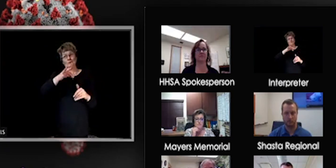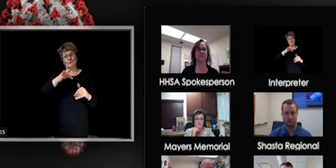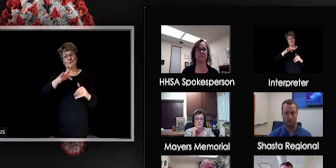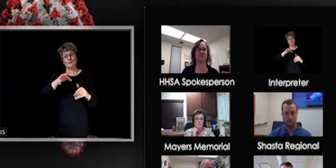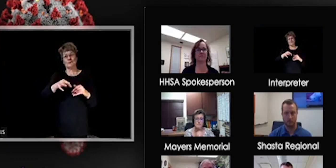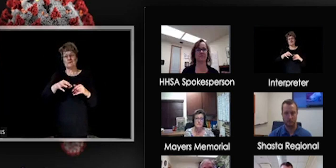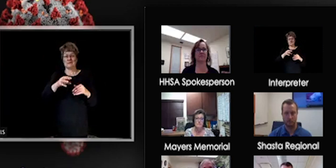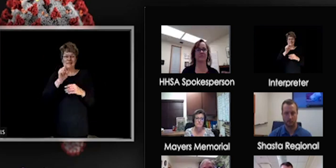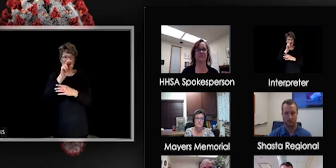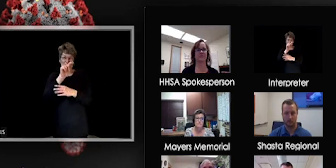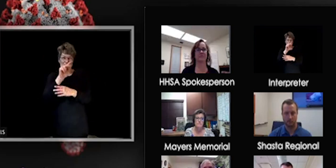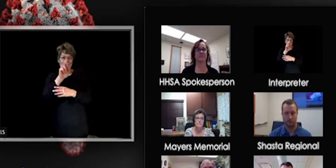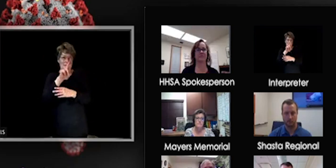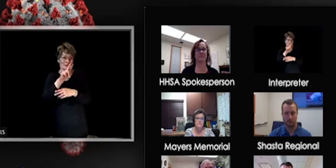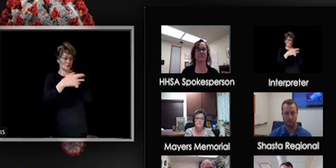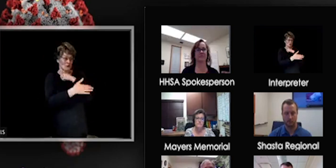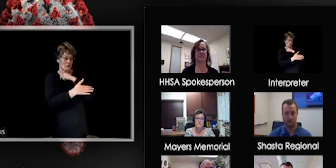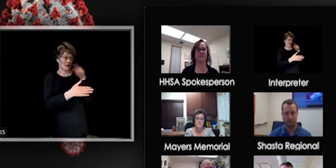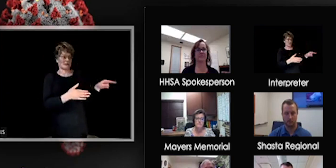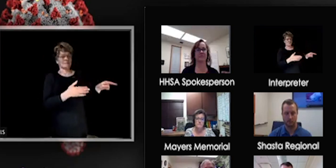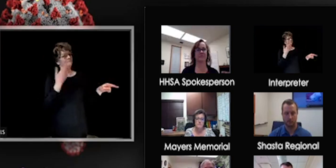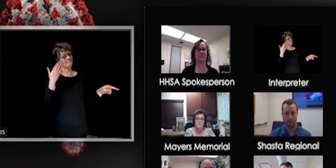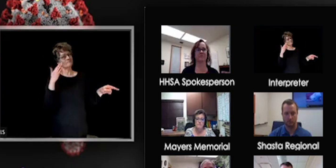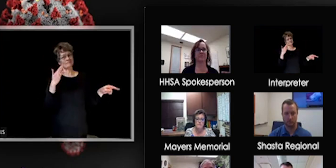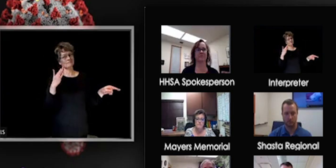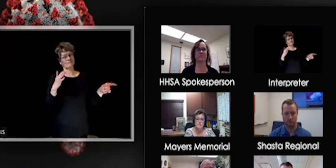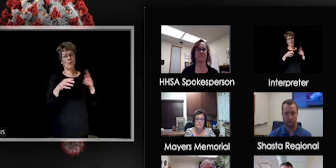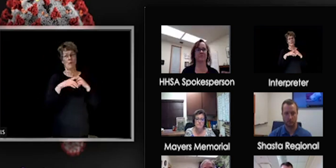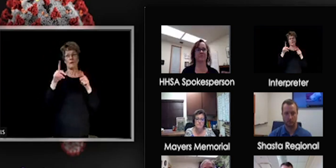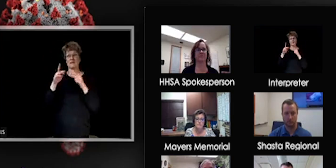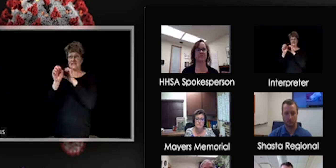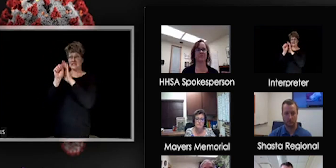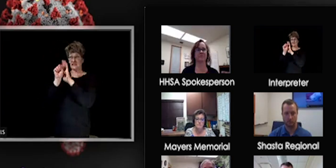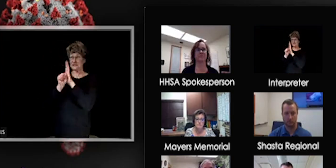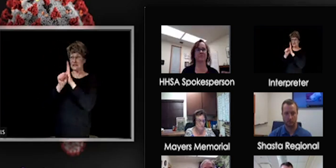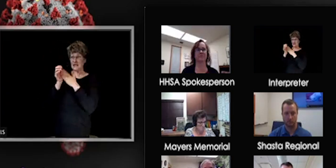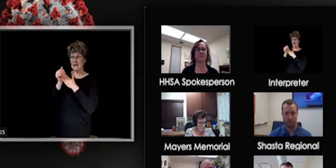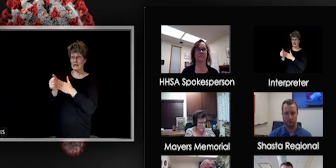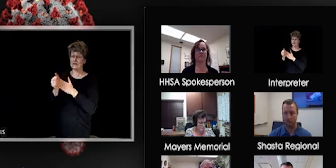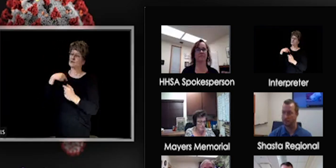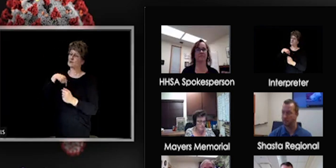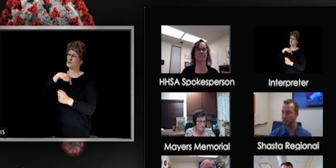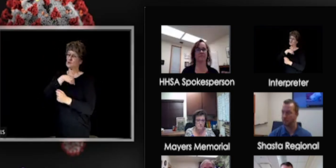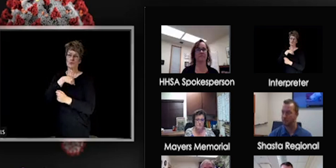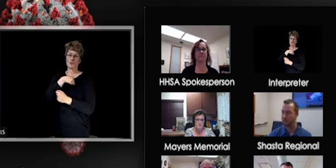say that there is not currently state guidance on that. As you all know, we’re on a state